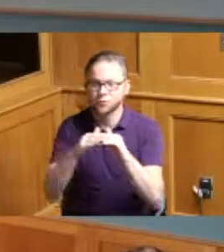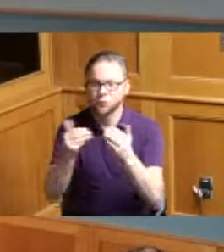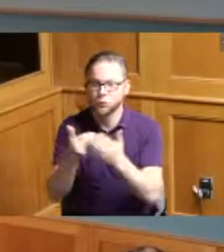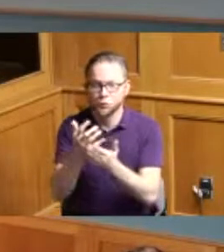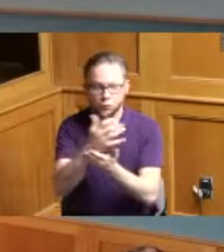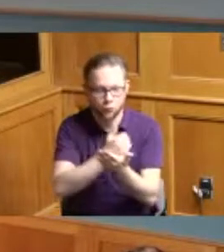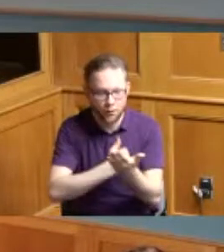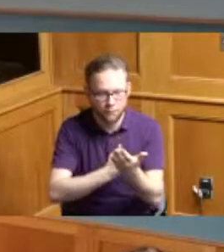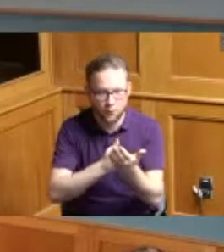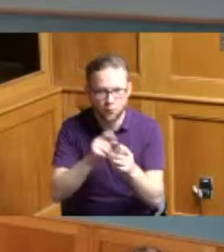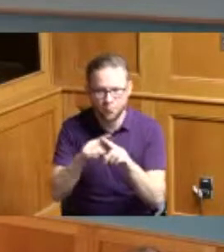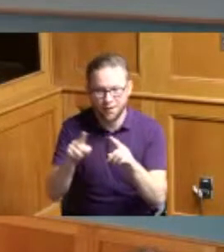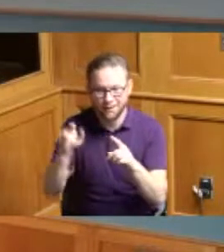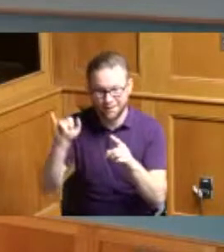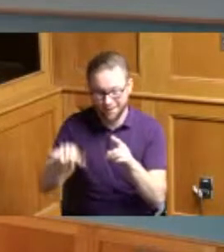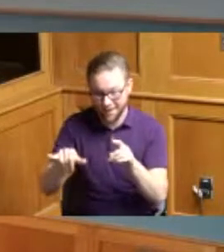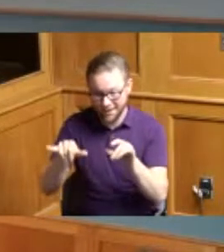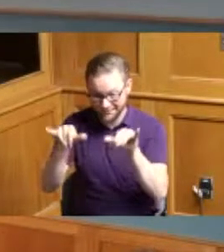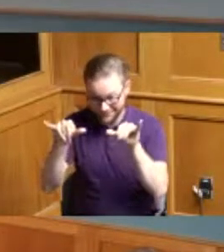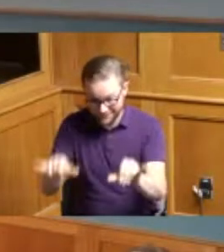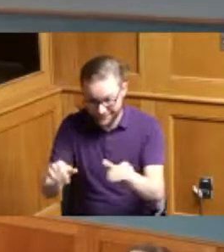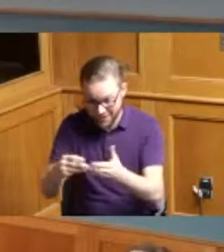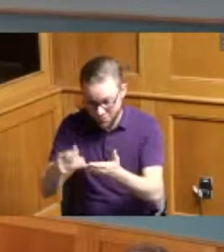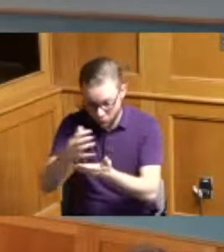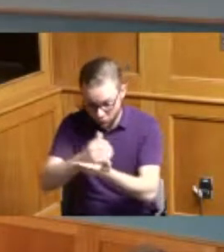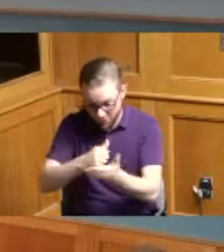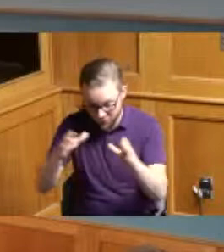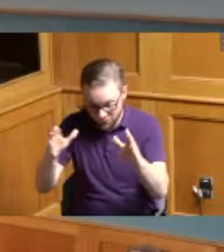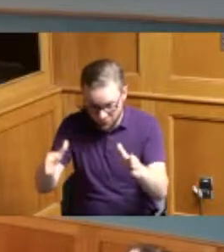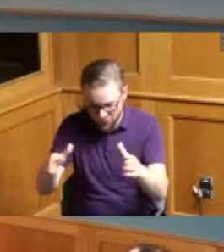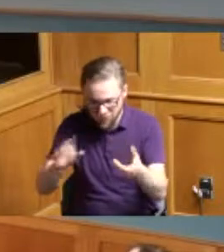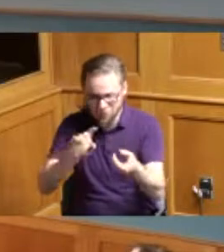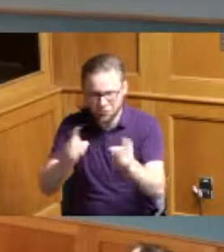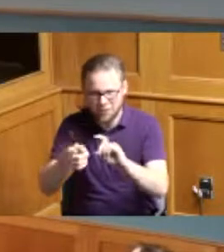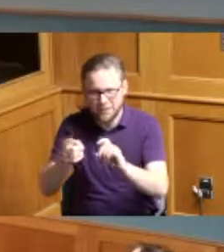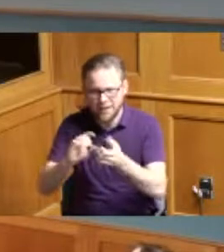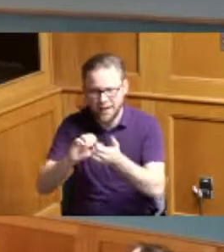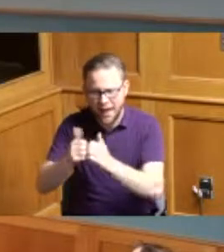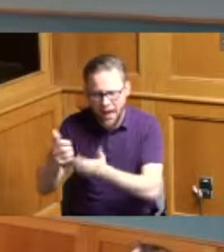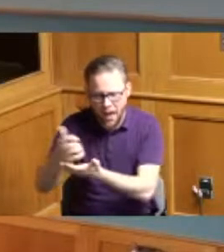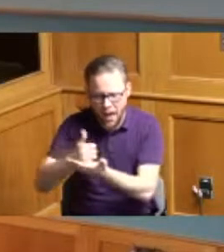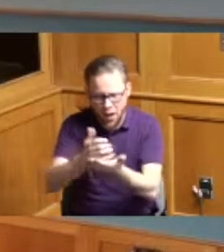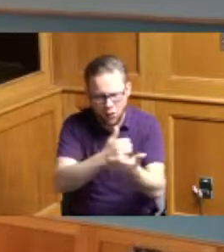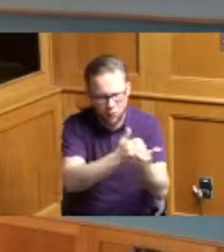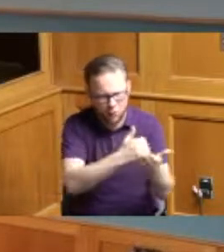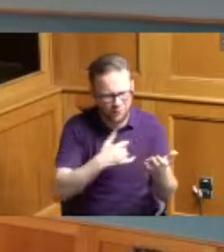that you're recovering revenues which is still difficult for me to try to wrap my head around